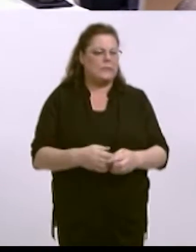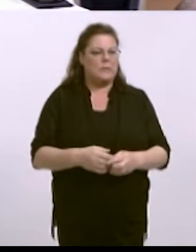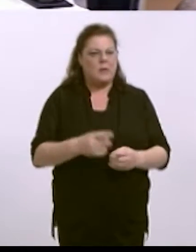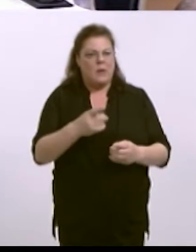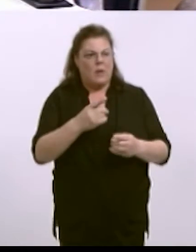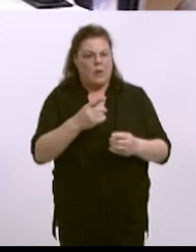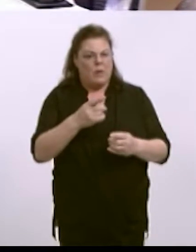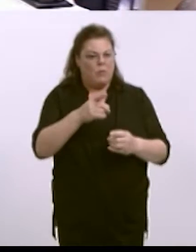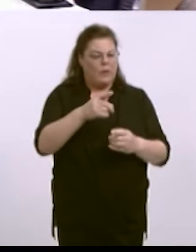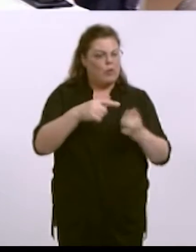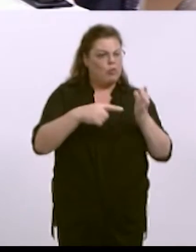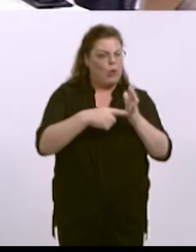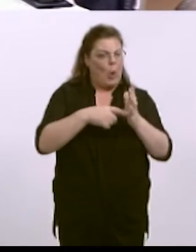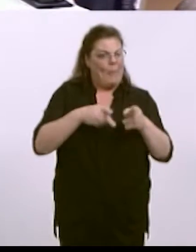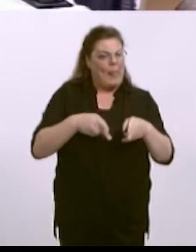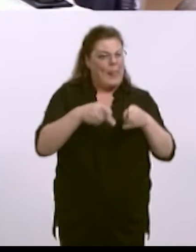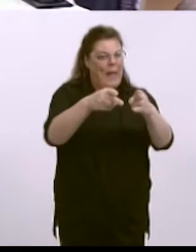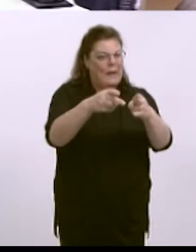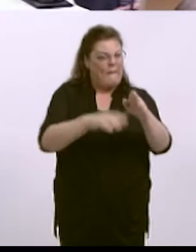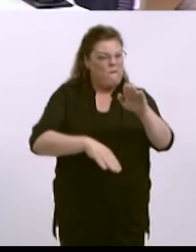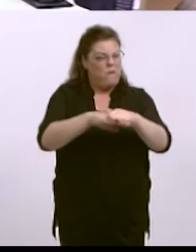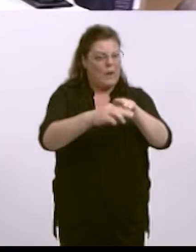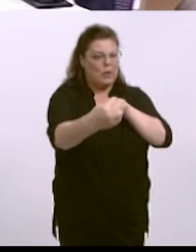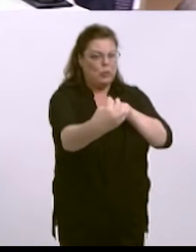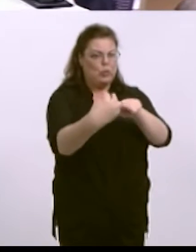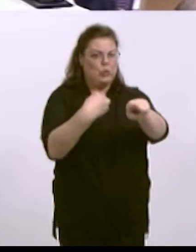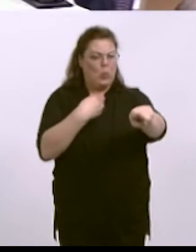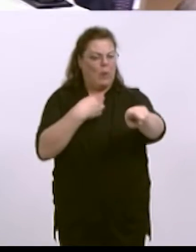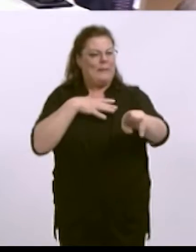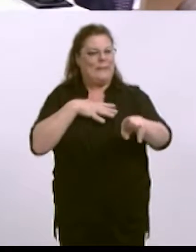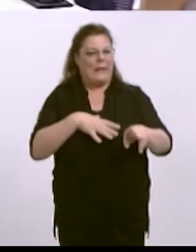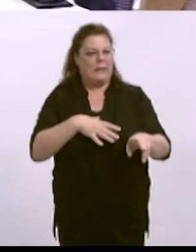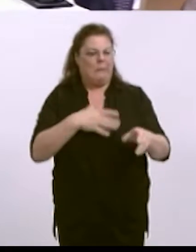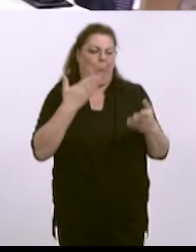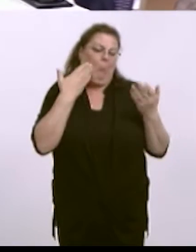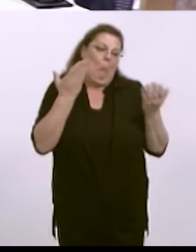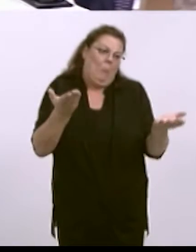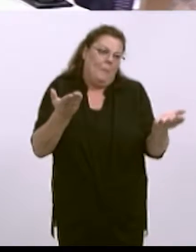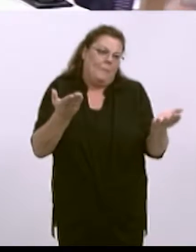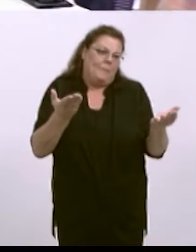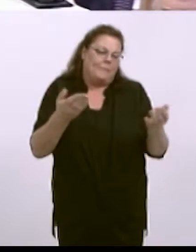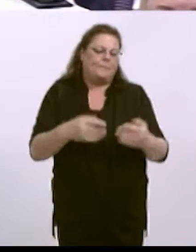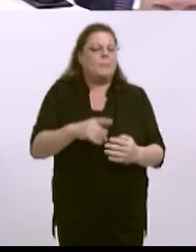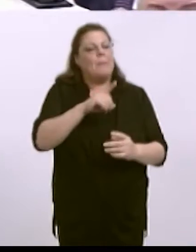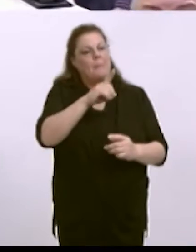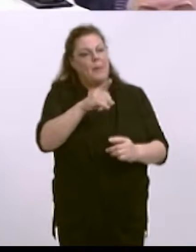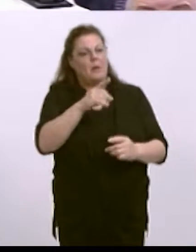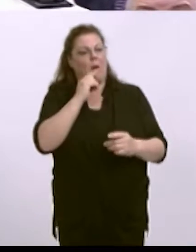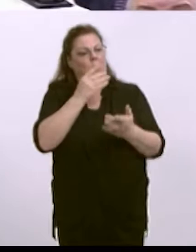be re-dualled and whether that would actually add anything beyond improvements short of that is an open question. The one thing I can say to the leader of Plaid Cymru is we